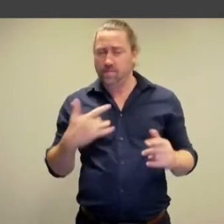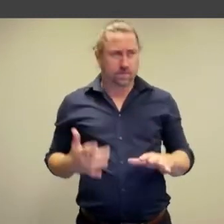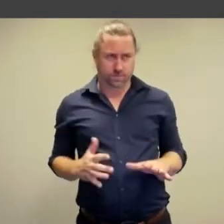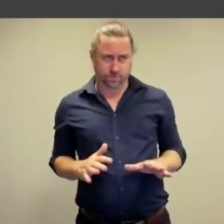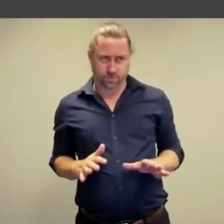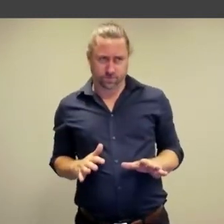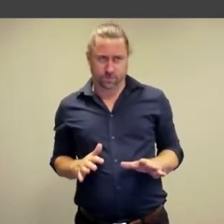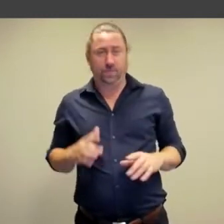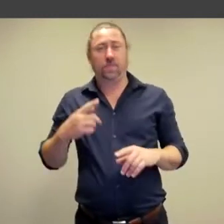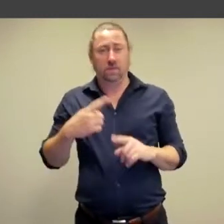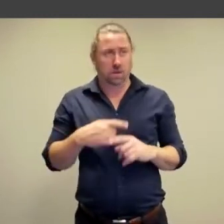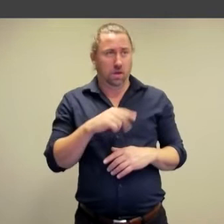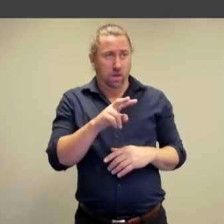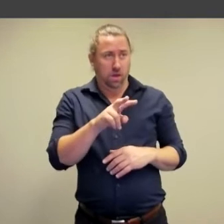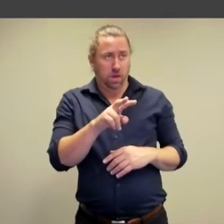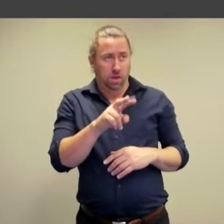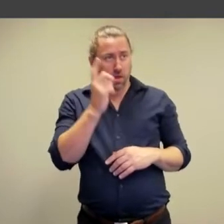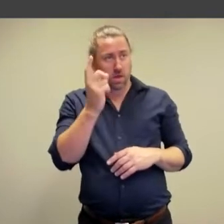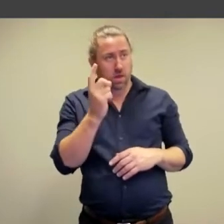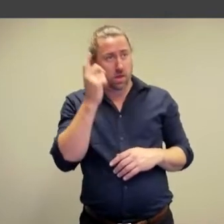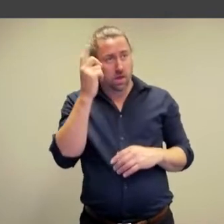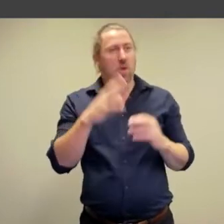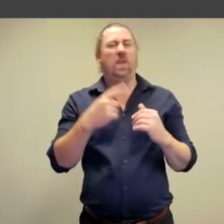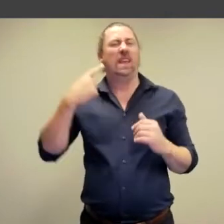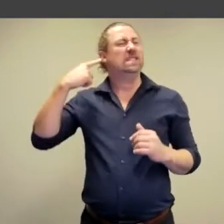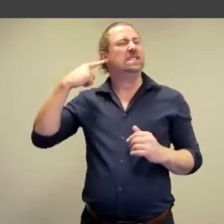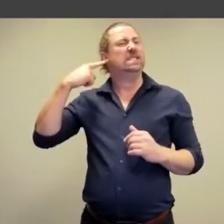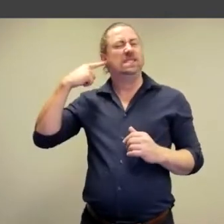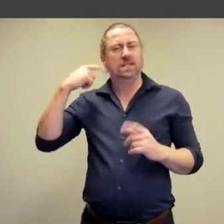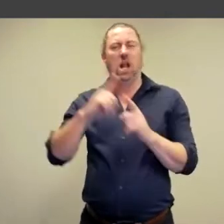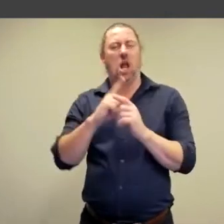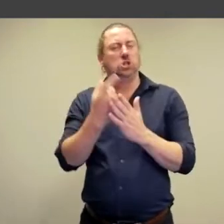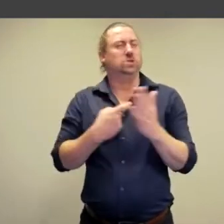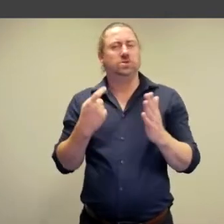sonically